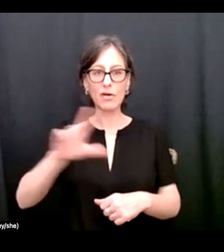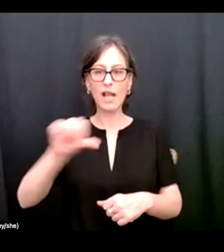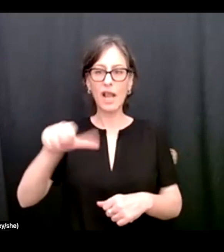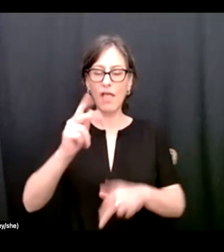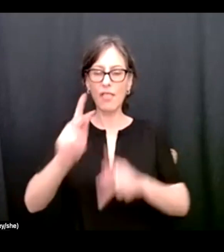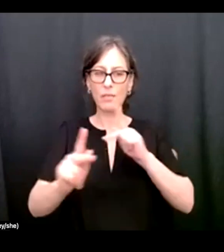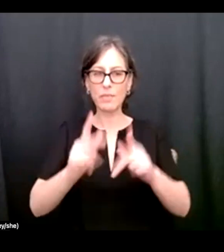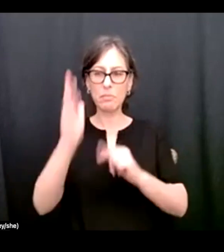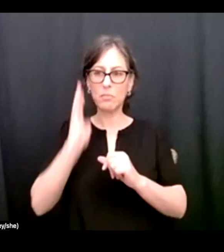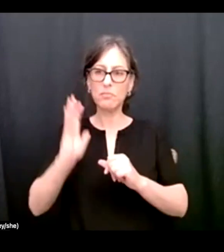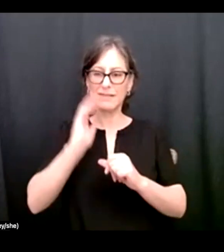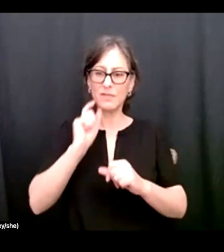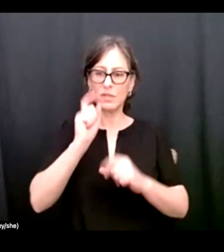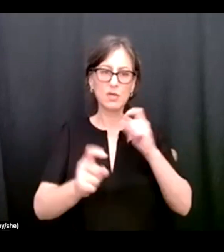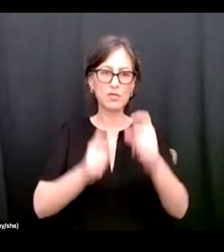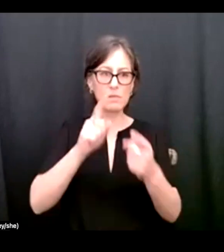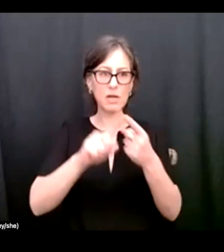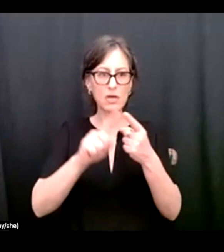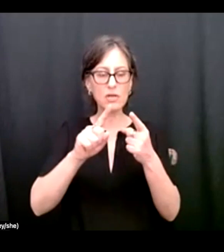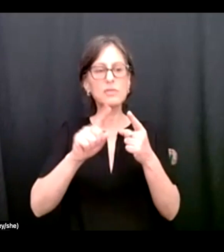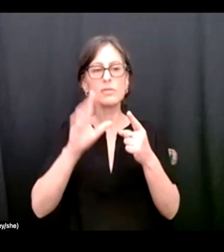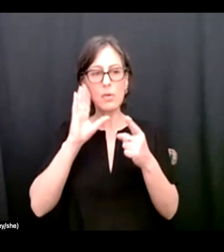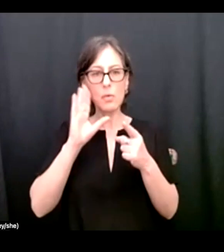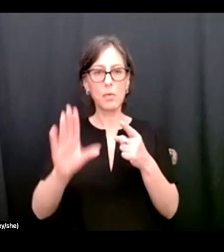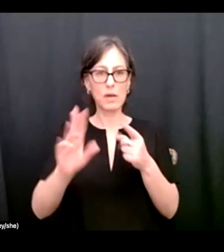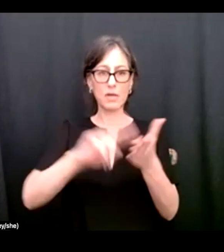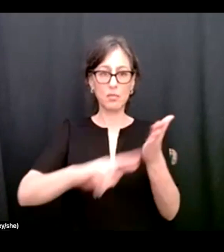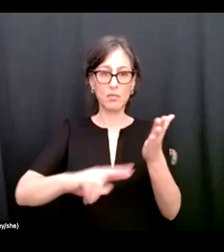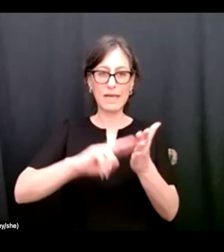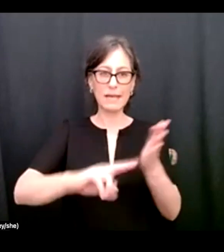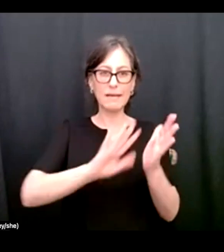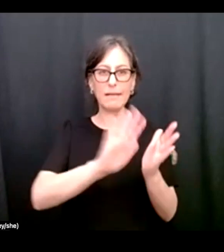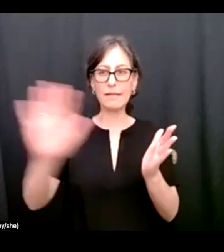contributors to the Arkansas International are going to be reading some of their work. Very